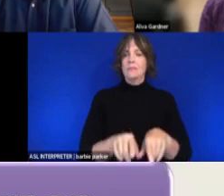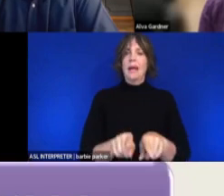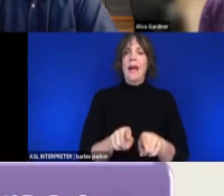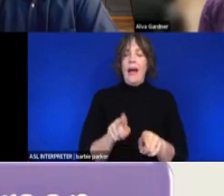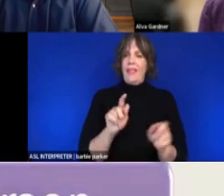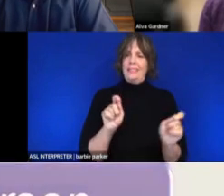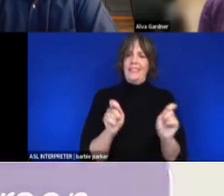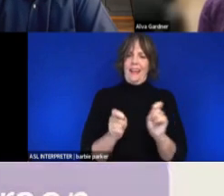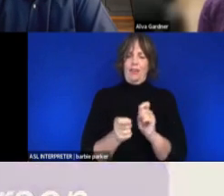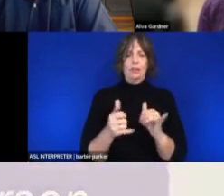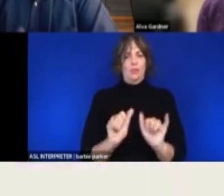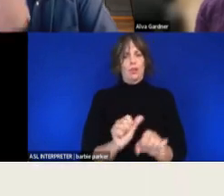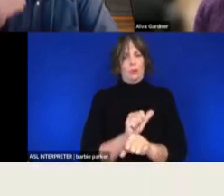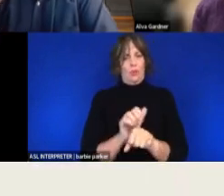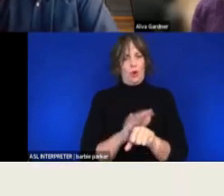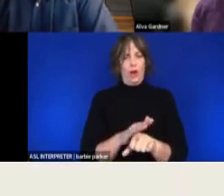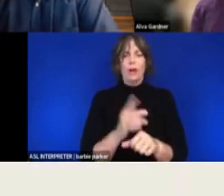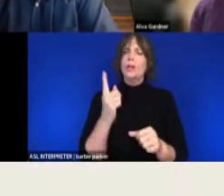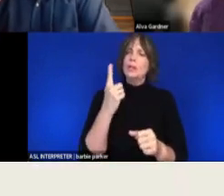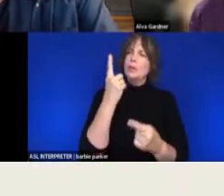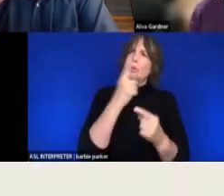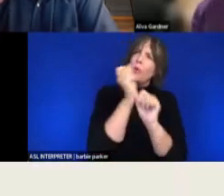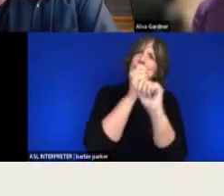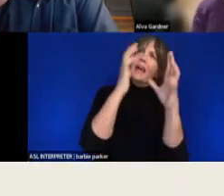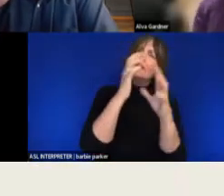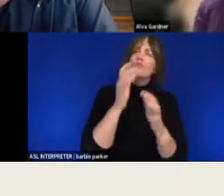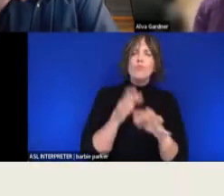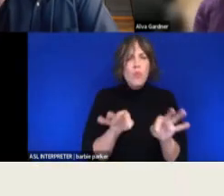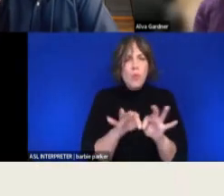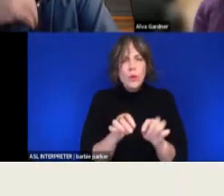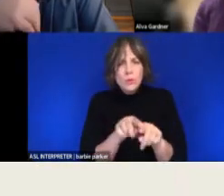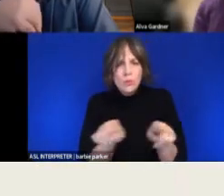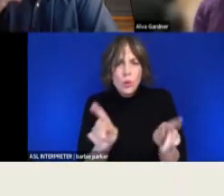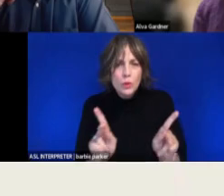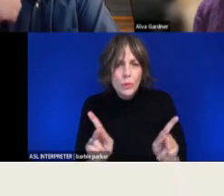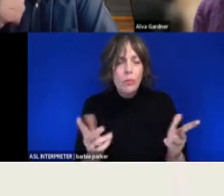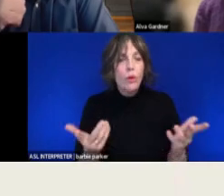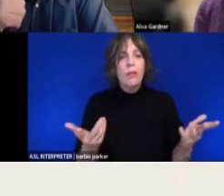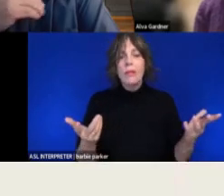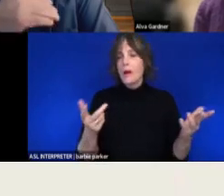about this, when we think about what's important to people and what's important for people,